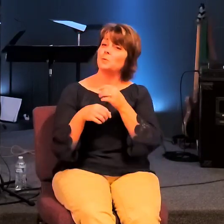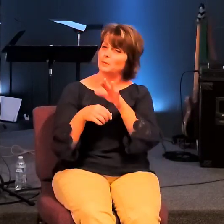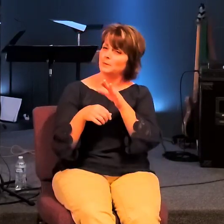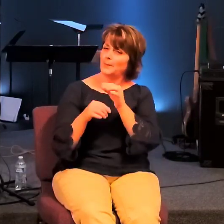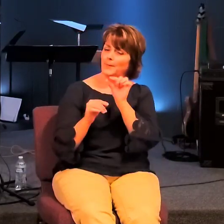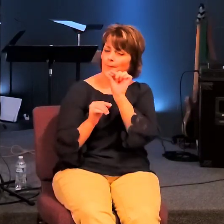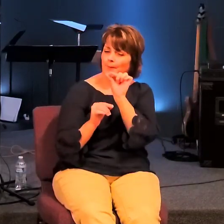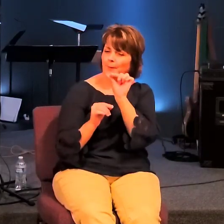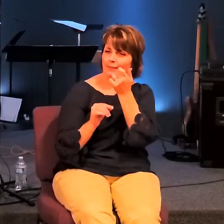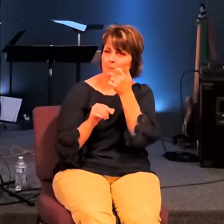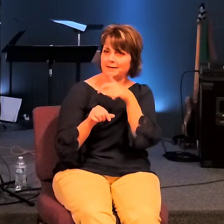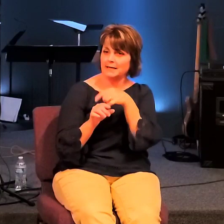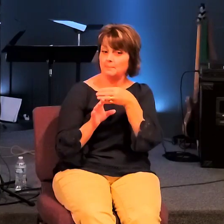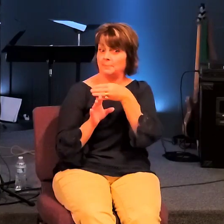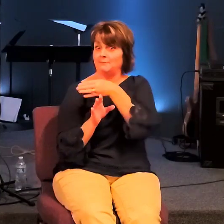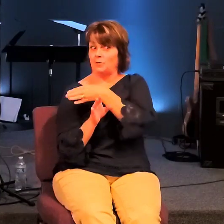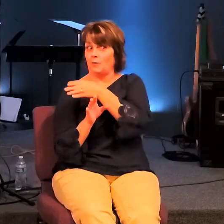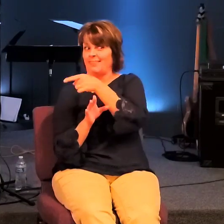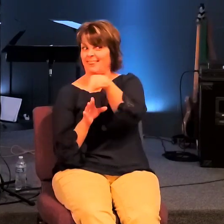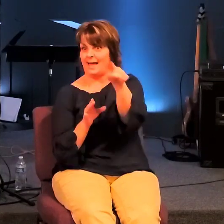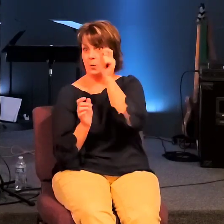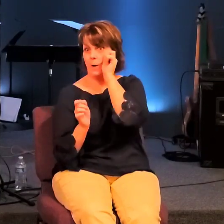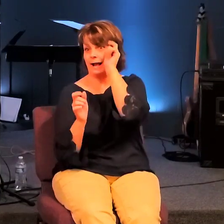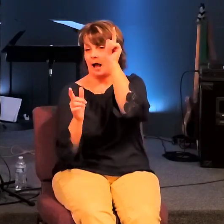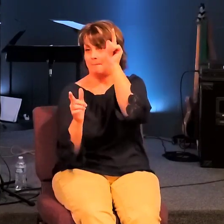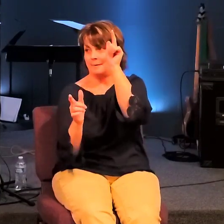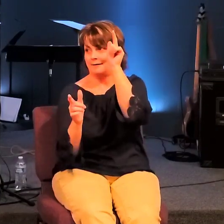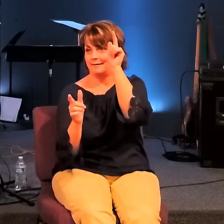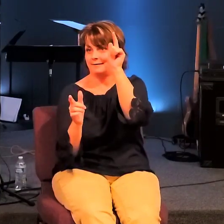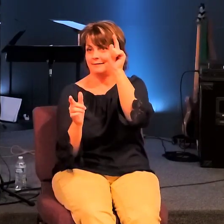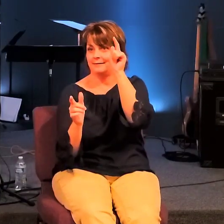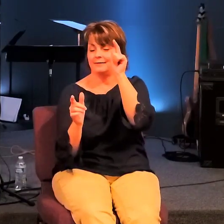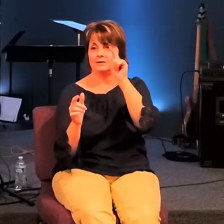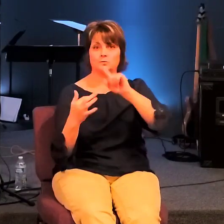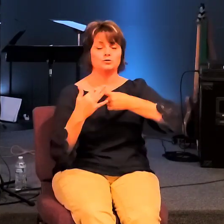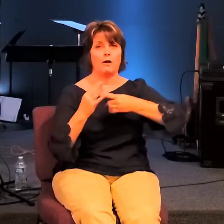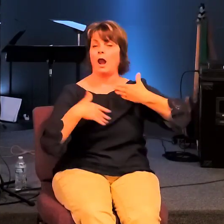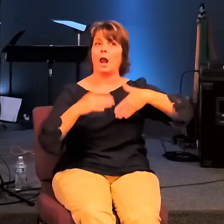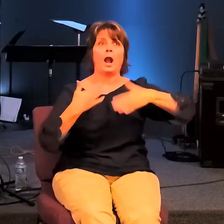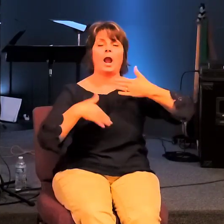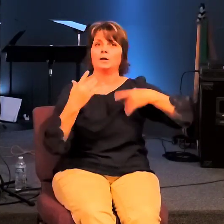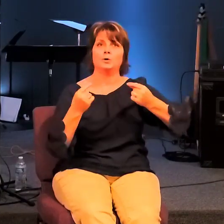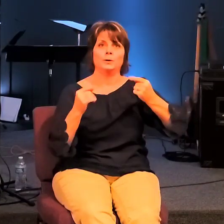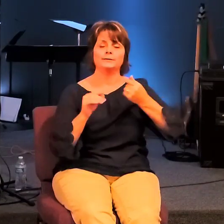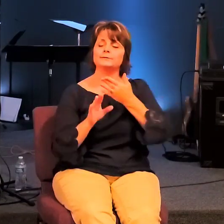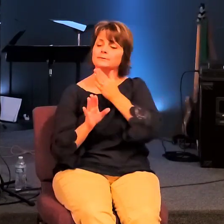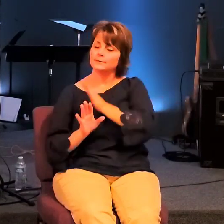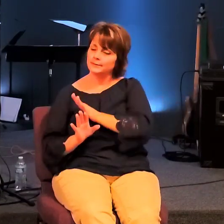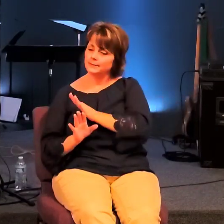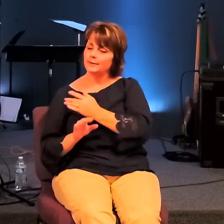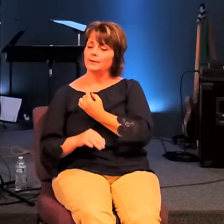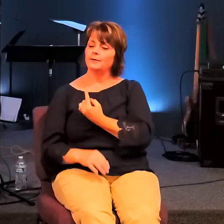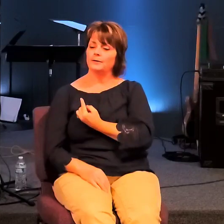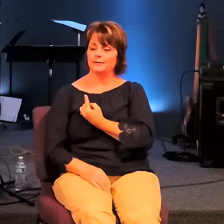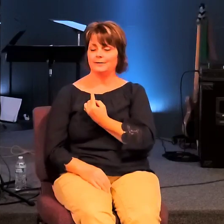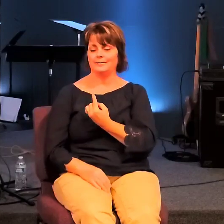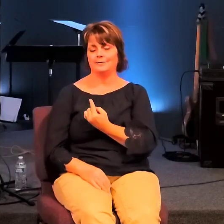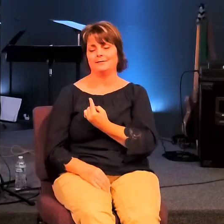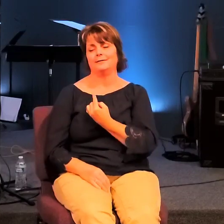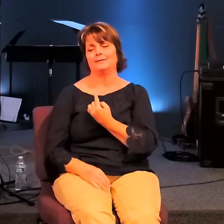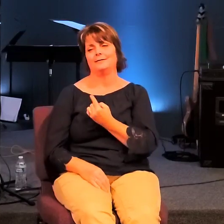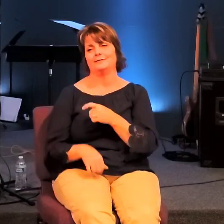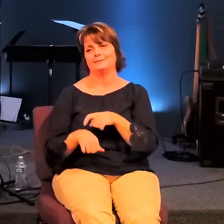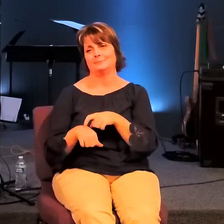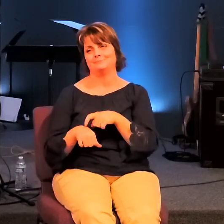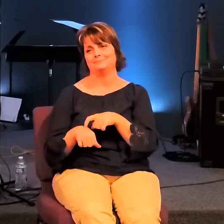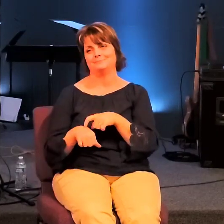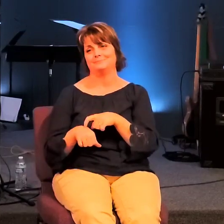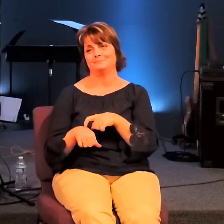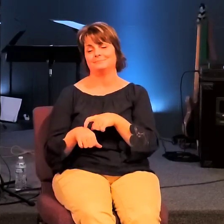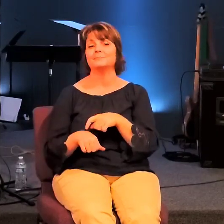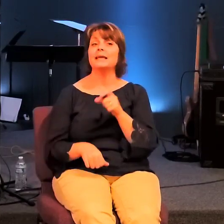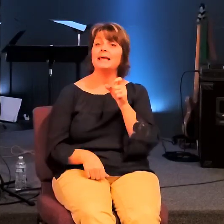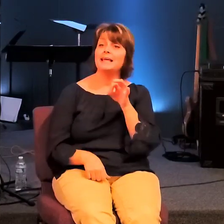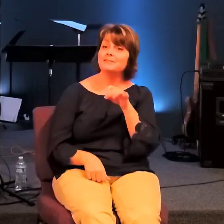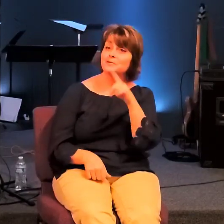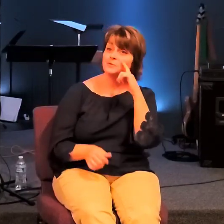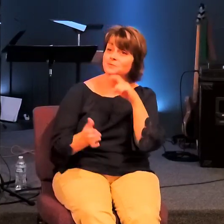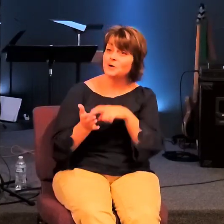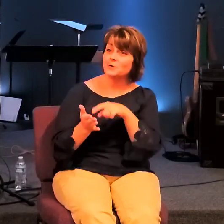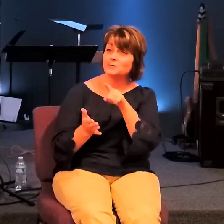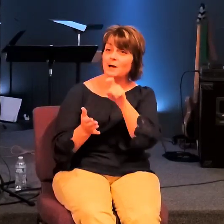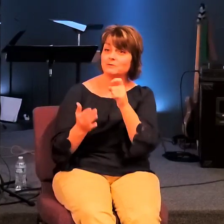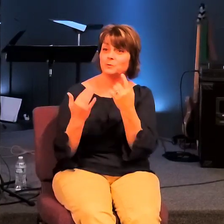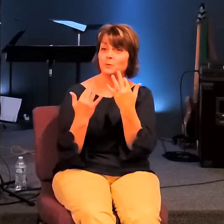up and before you have to get through running the rat race if you find yourself waiting